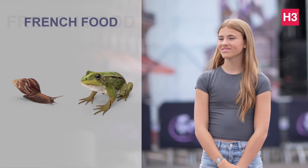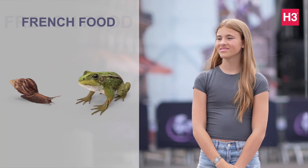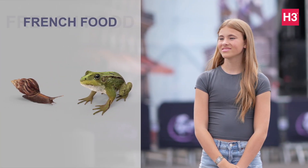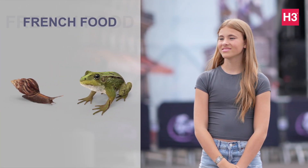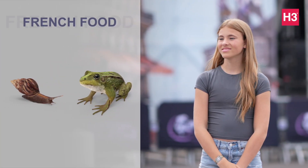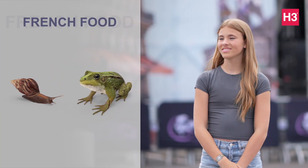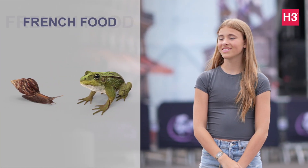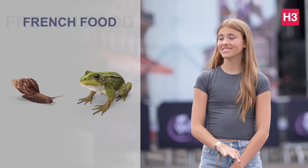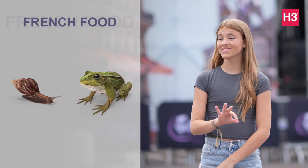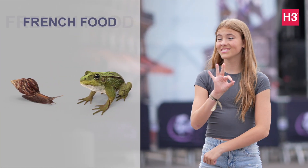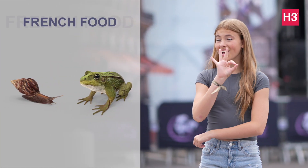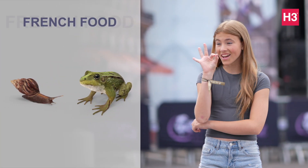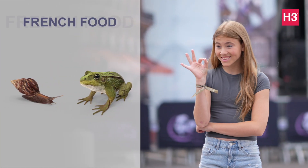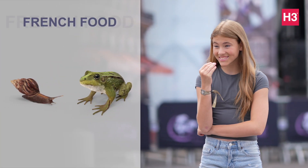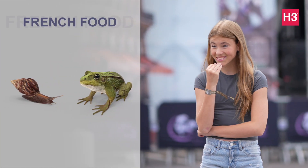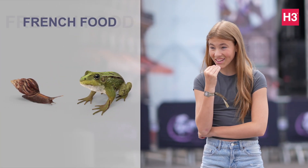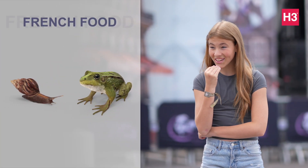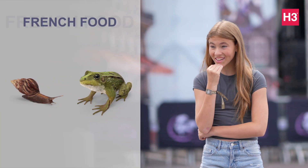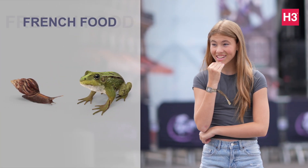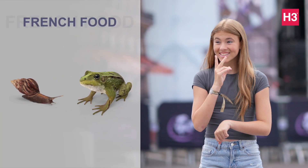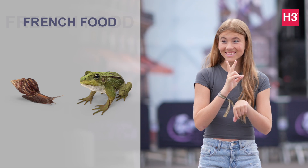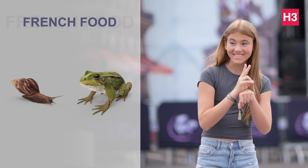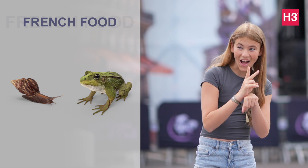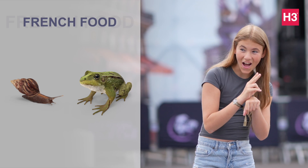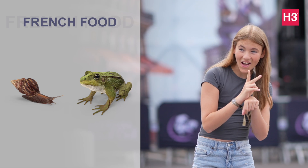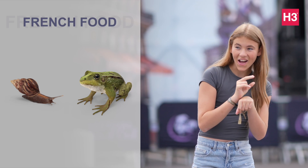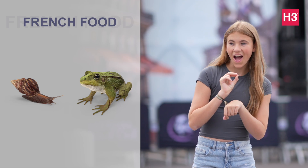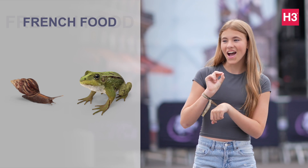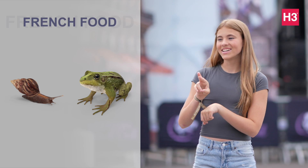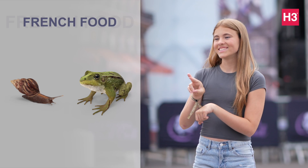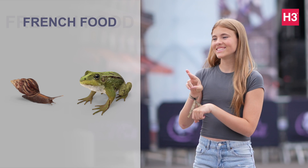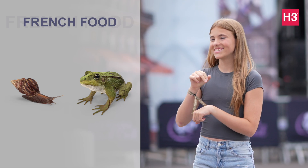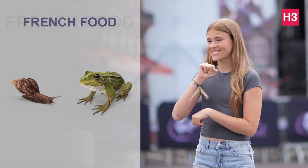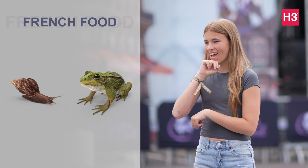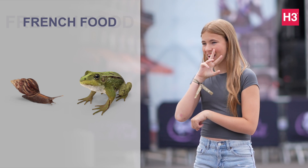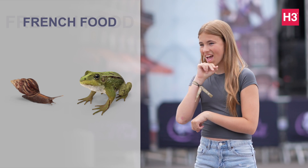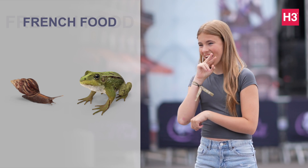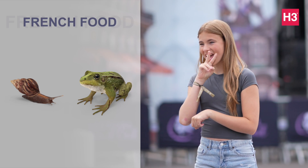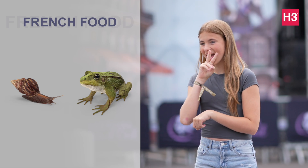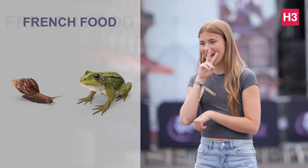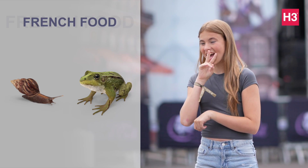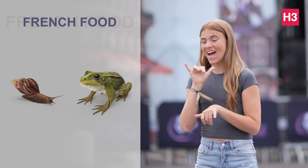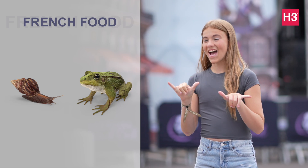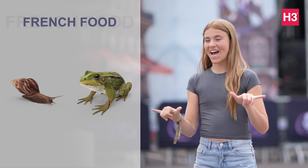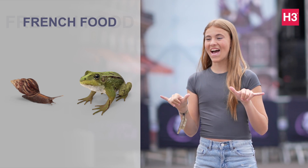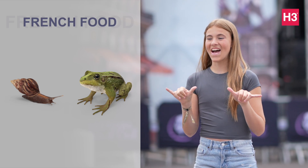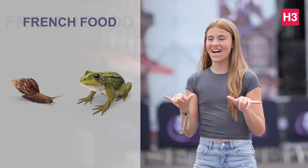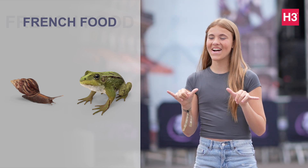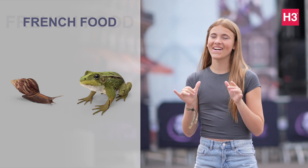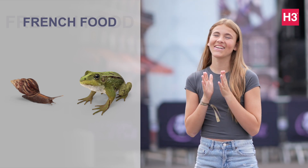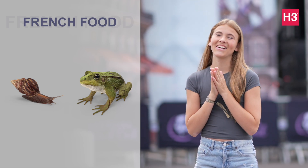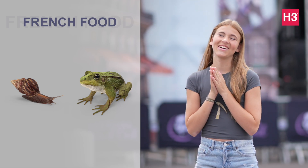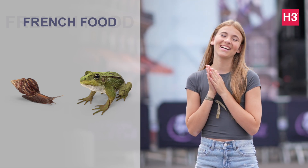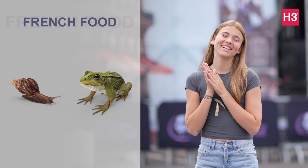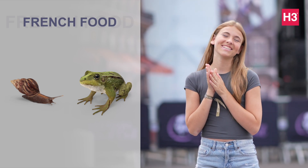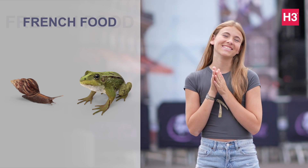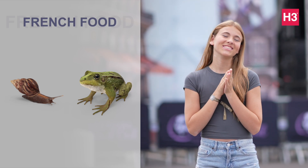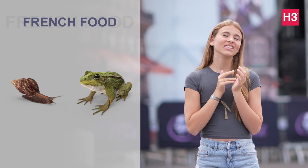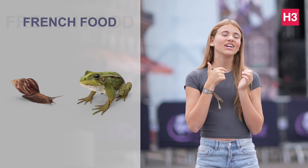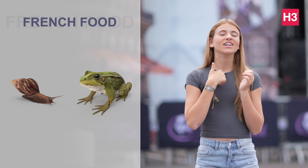[Shaylee]: Which is French food? Snail or frog? Oh, wow.